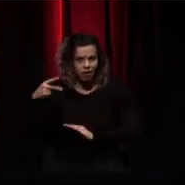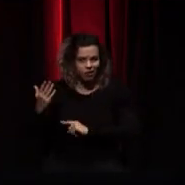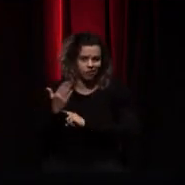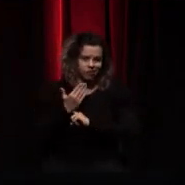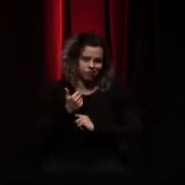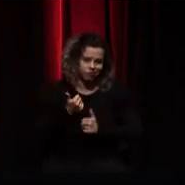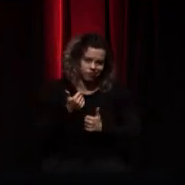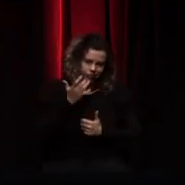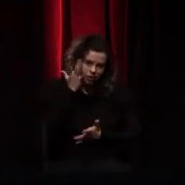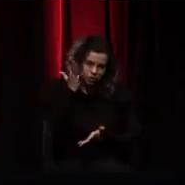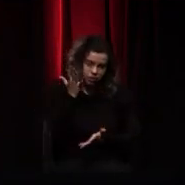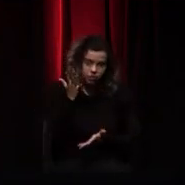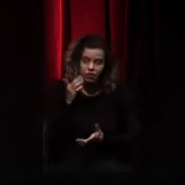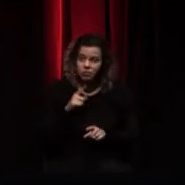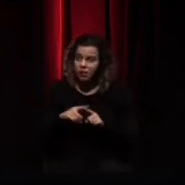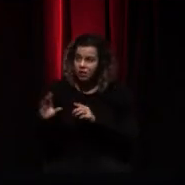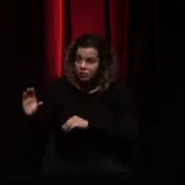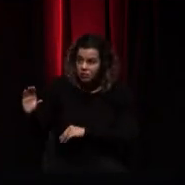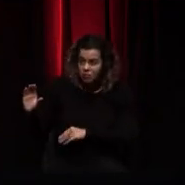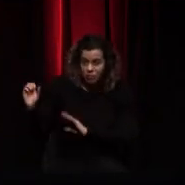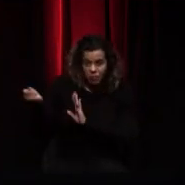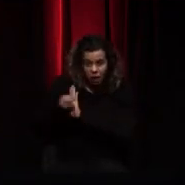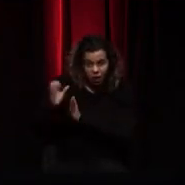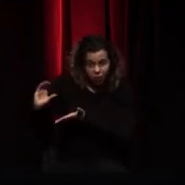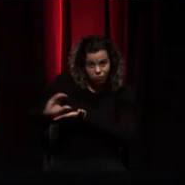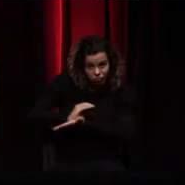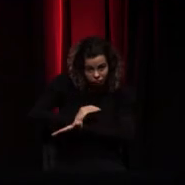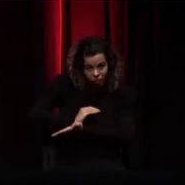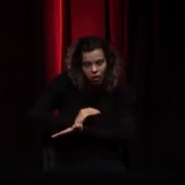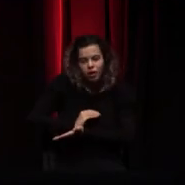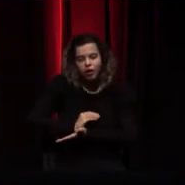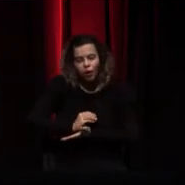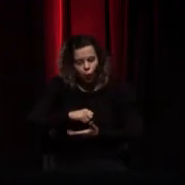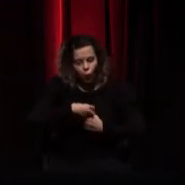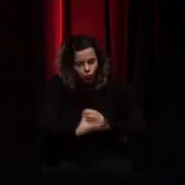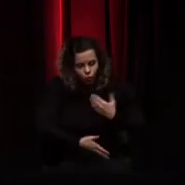If you made that clear and is relevant for your audience,